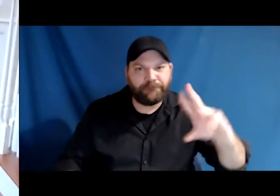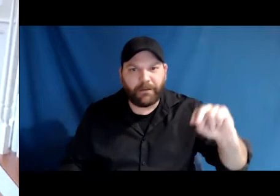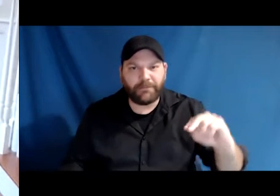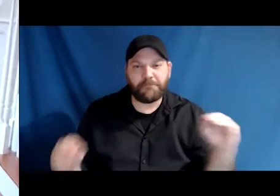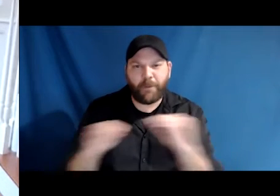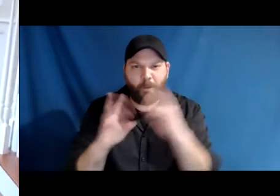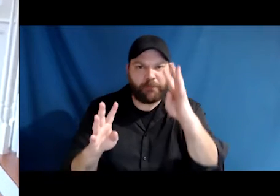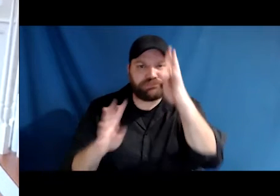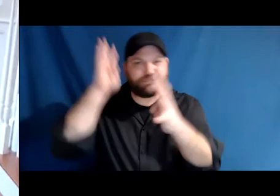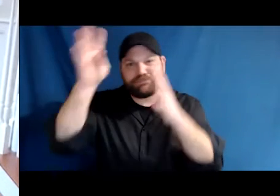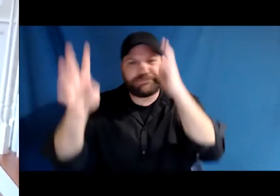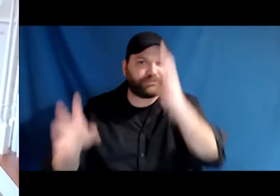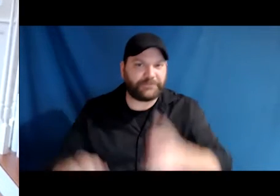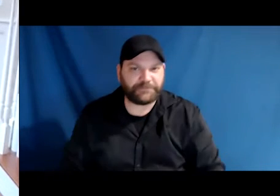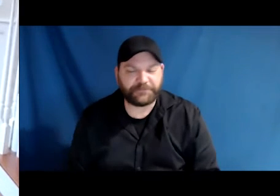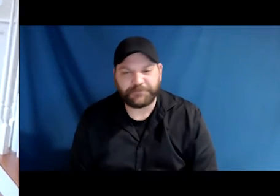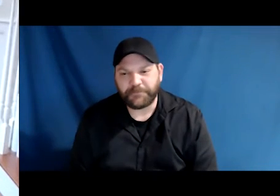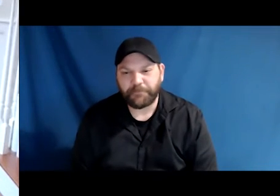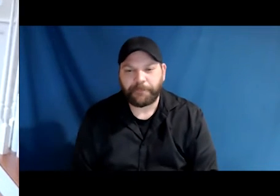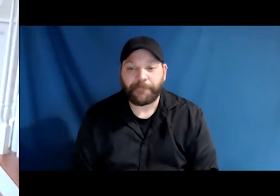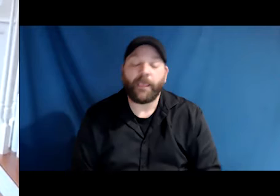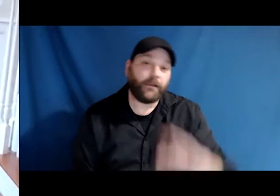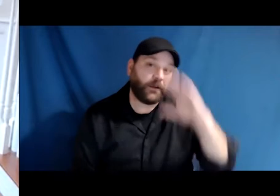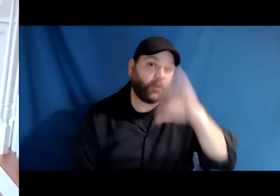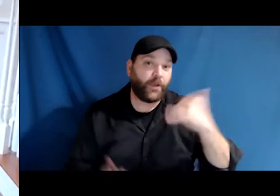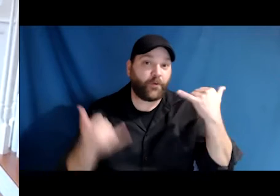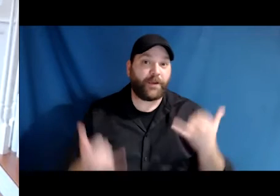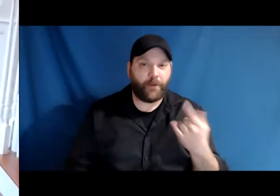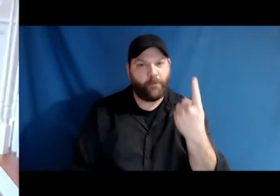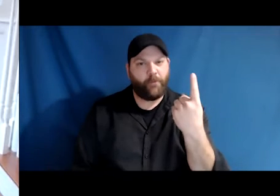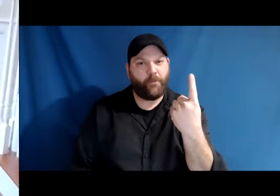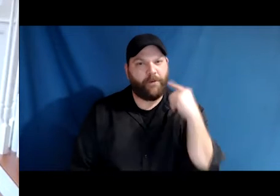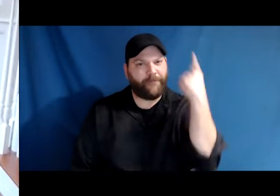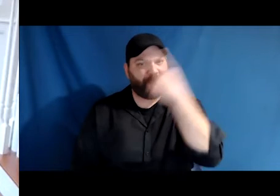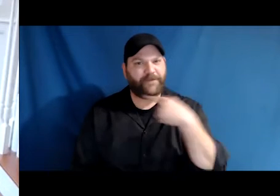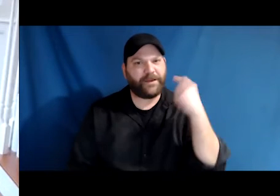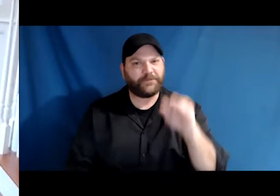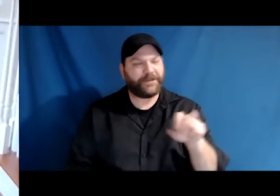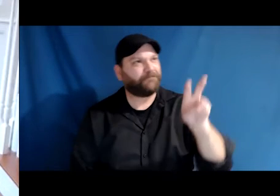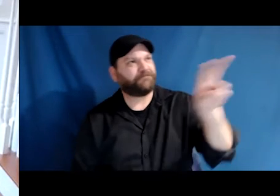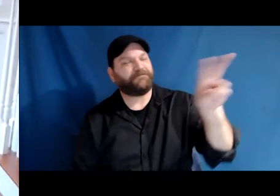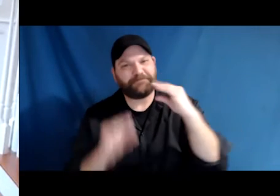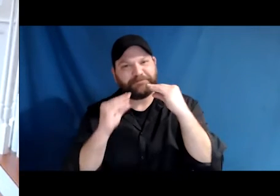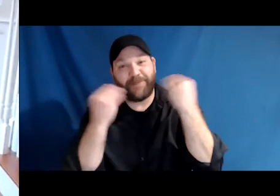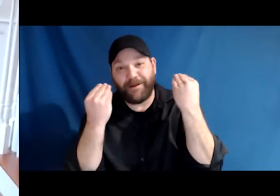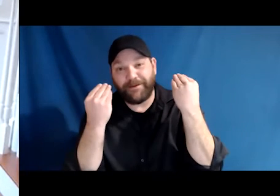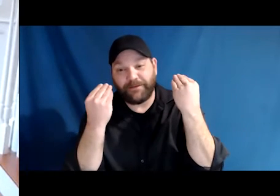You know there is one smiling face we can all look at now. Many of you will remember Hank Randall.